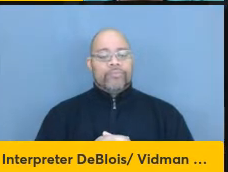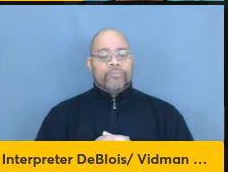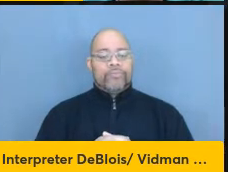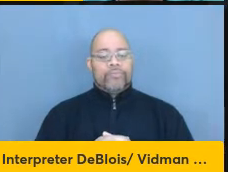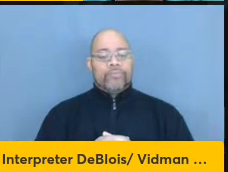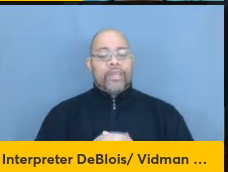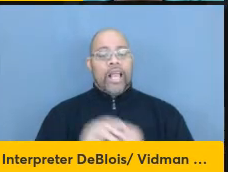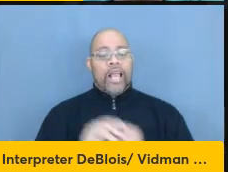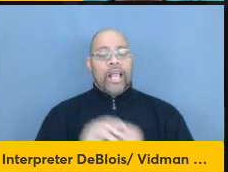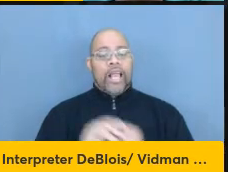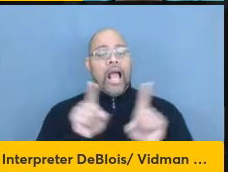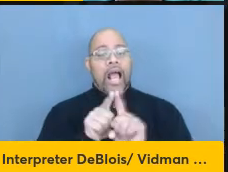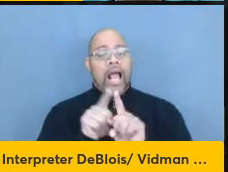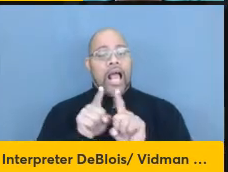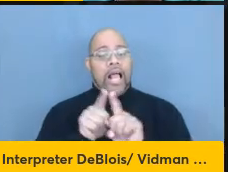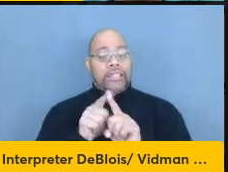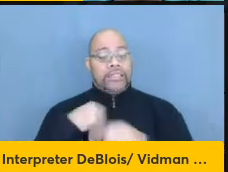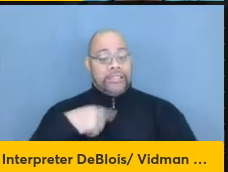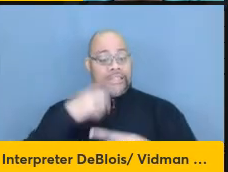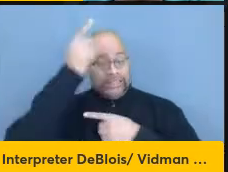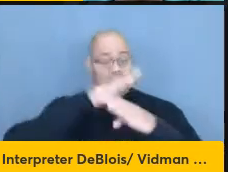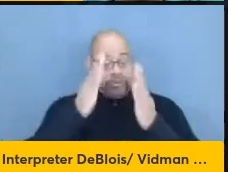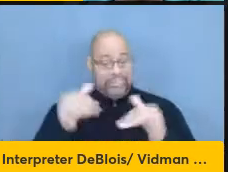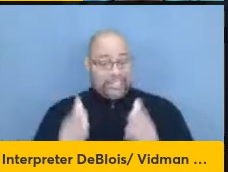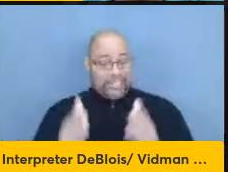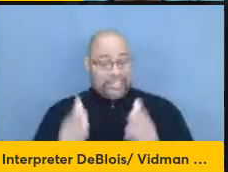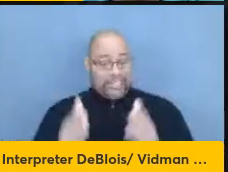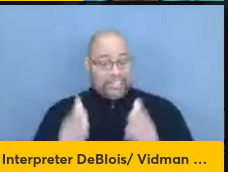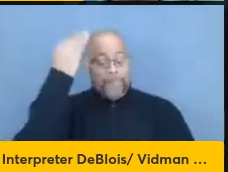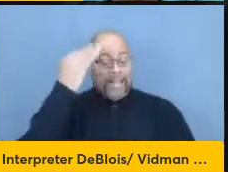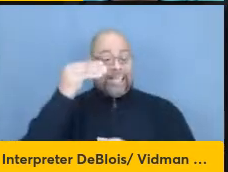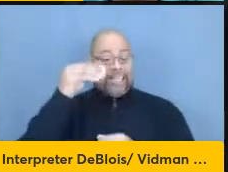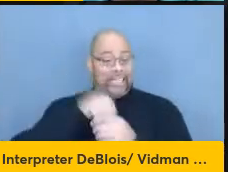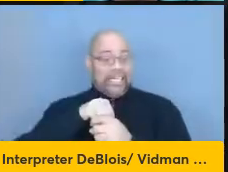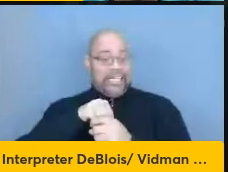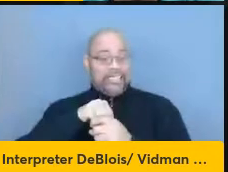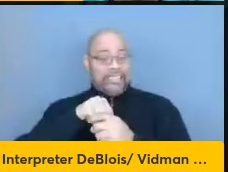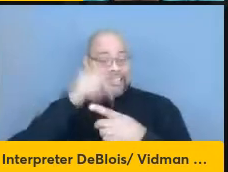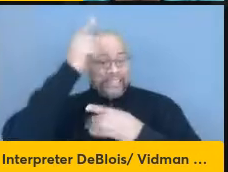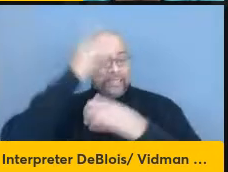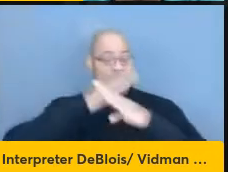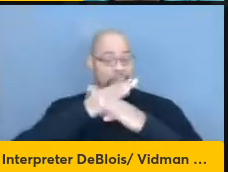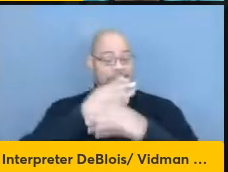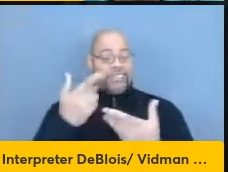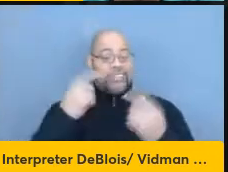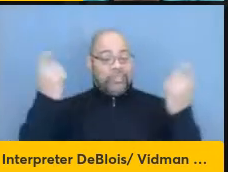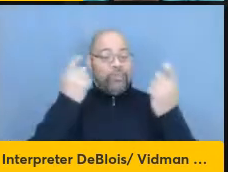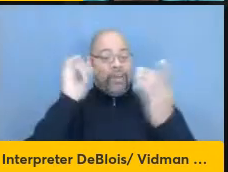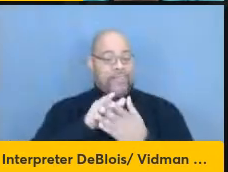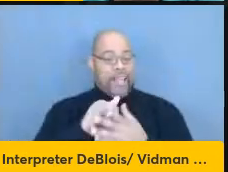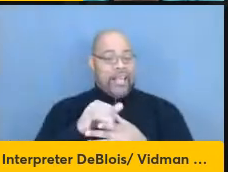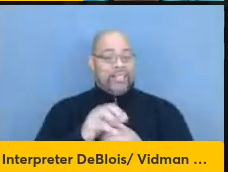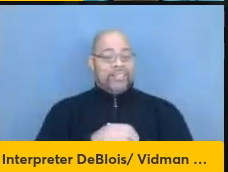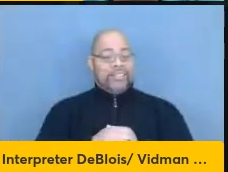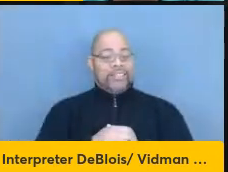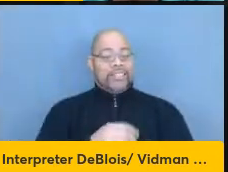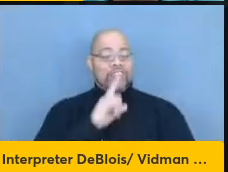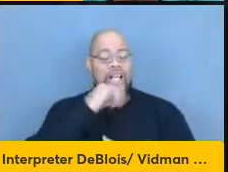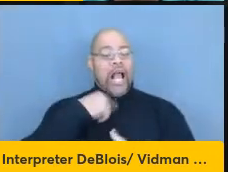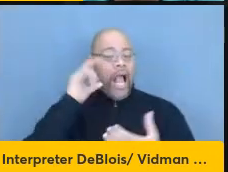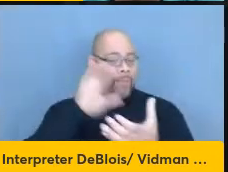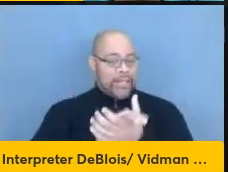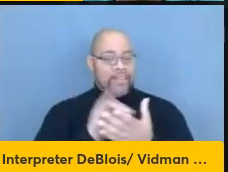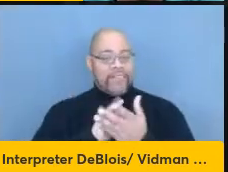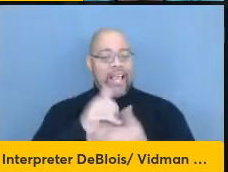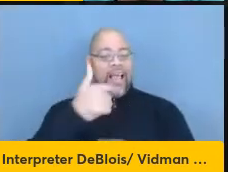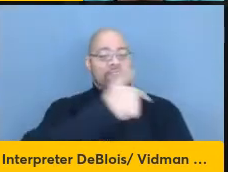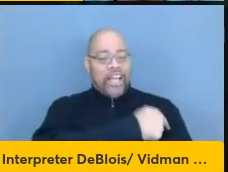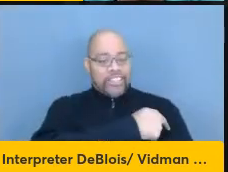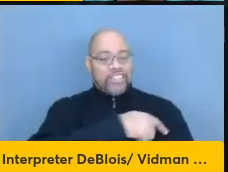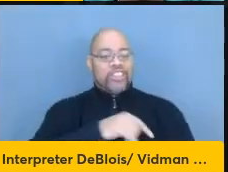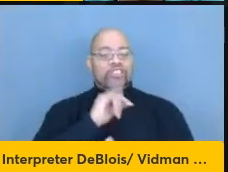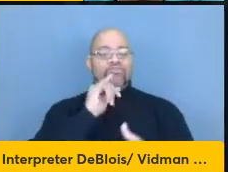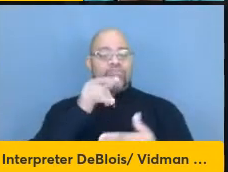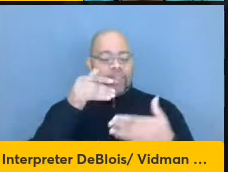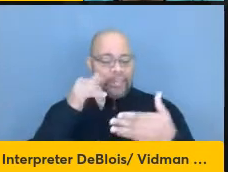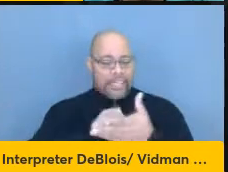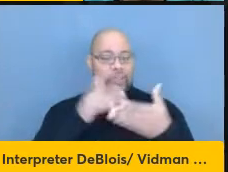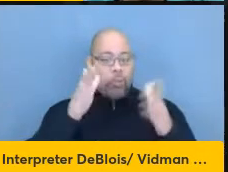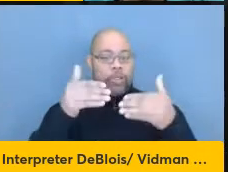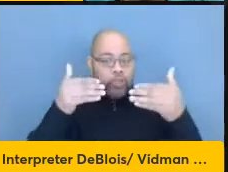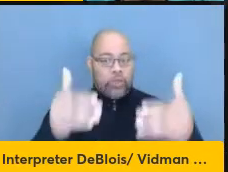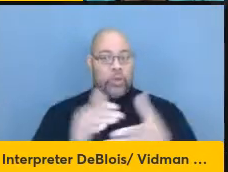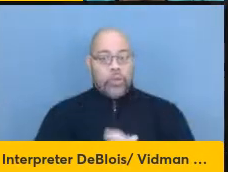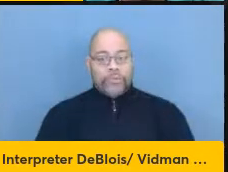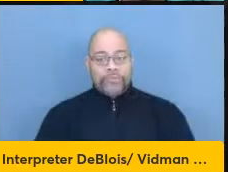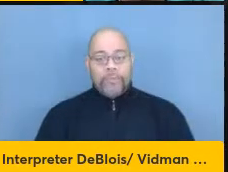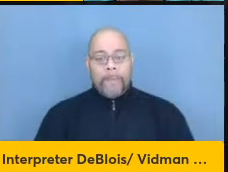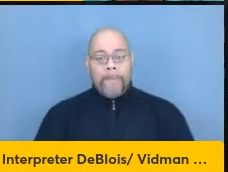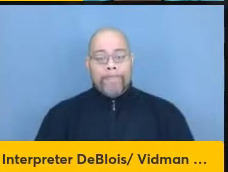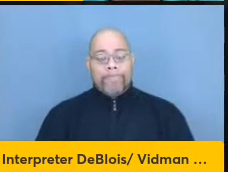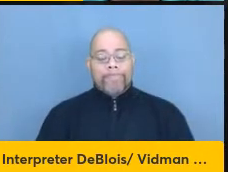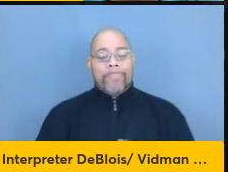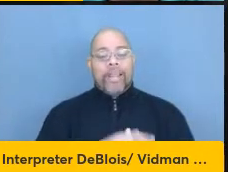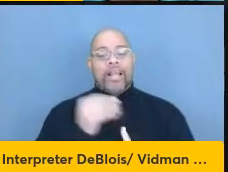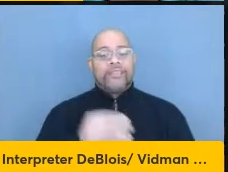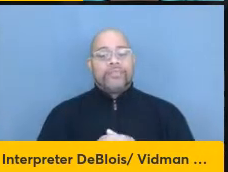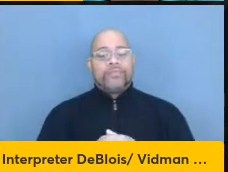immunologist, and black immuno celebrating immunology, I really believe that vaccination is The way forward. And in fact, we've